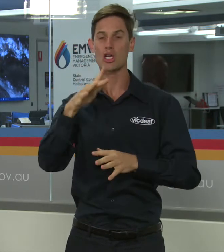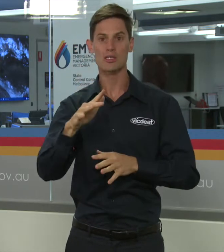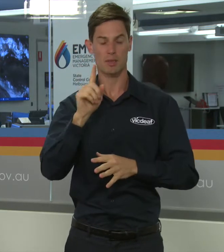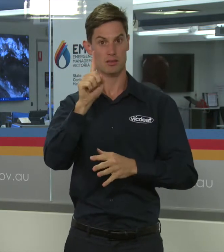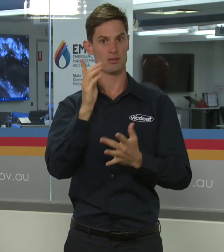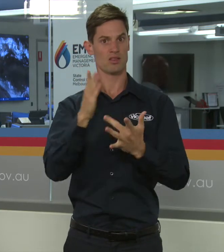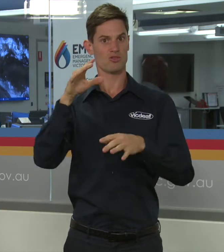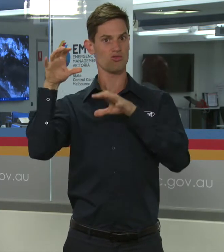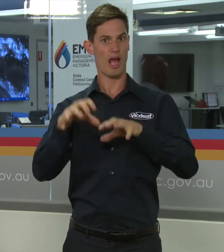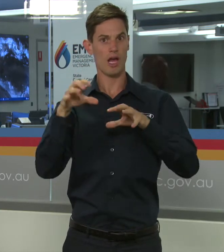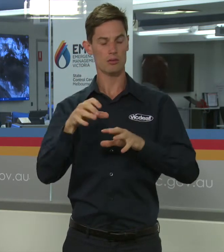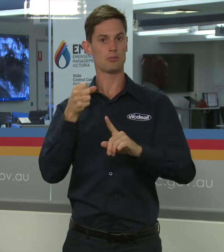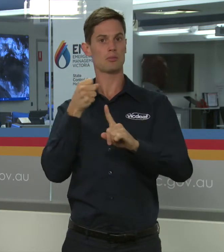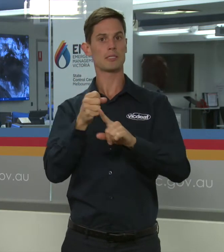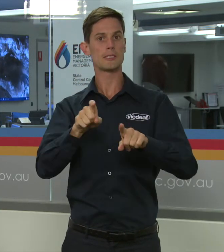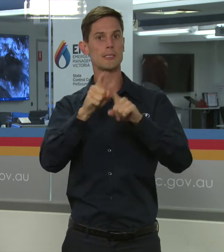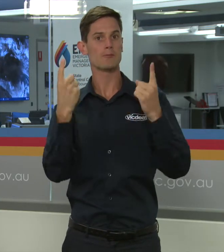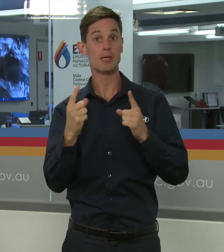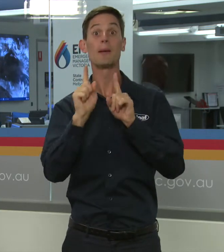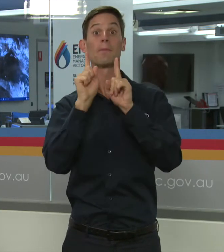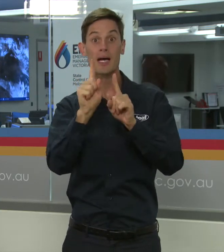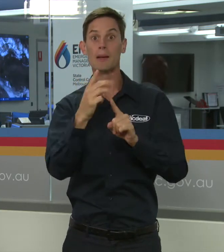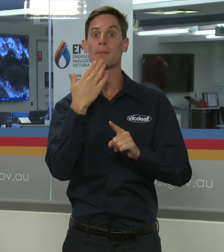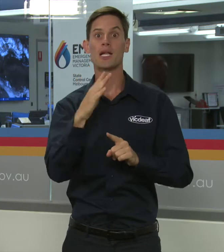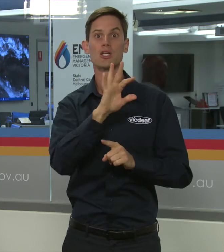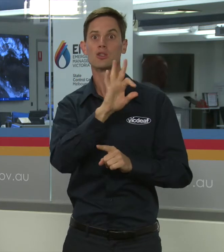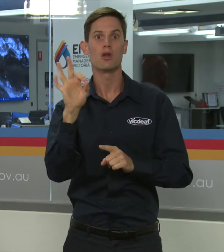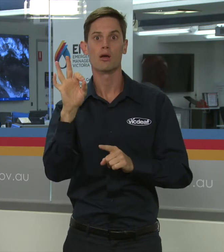This is a bit of a change. We’ve just got to be so careful though that we’re trying to understand what this rain